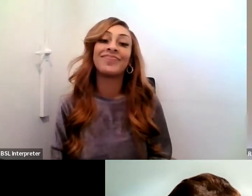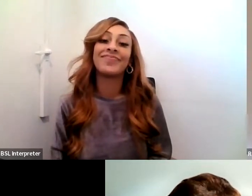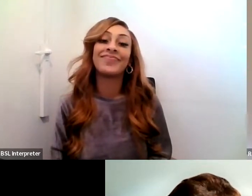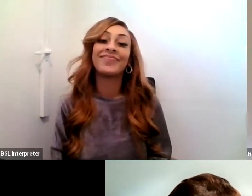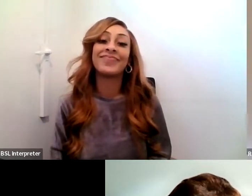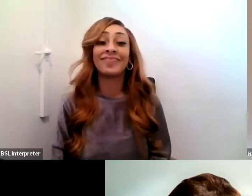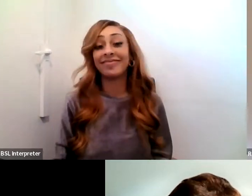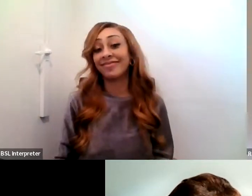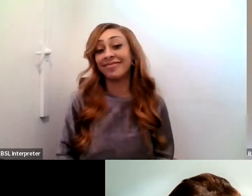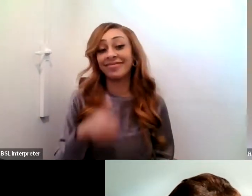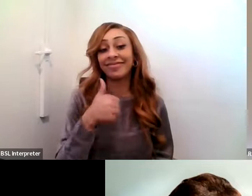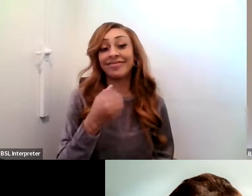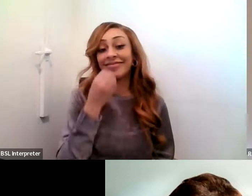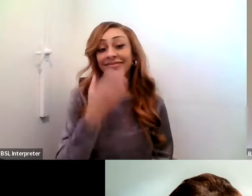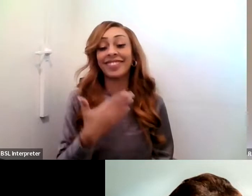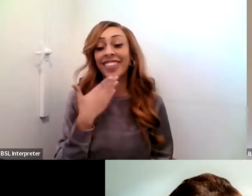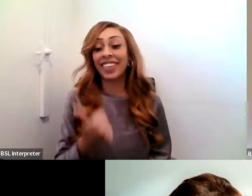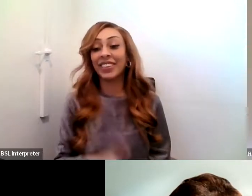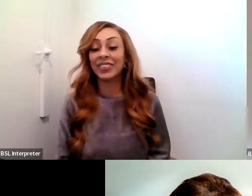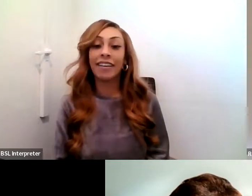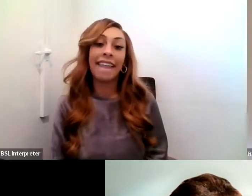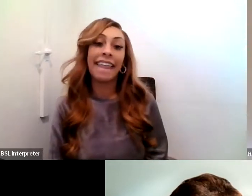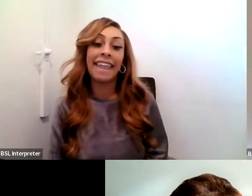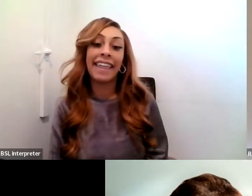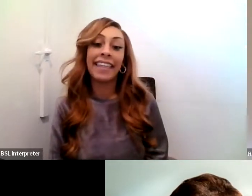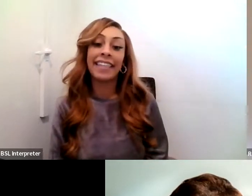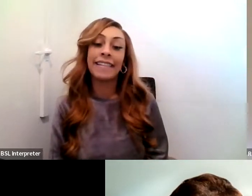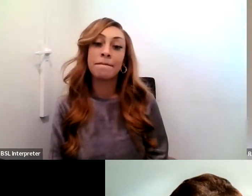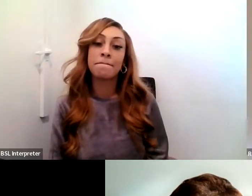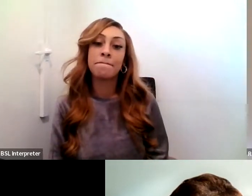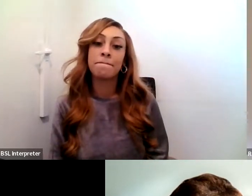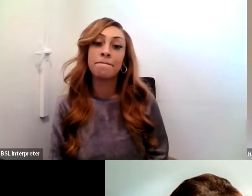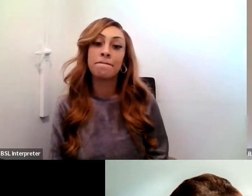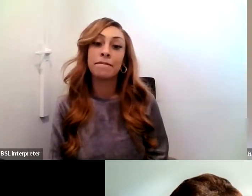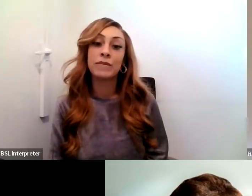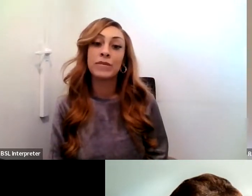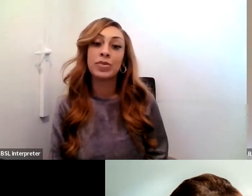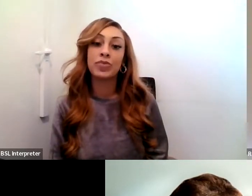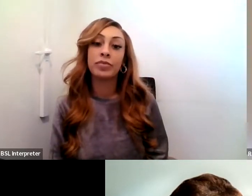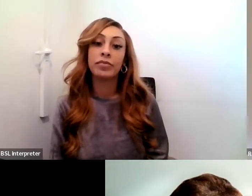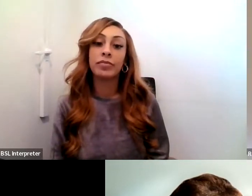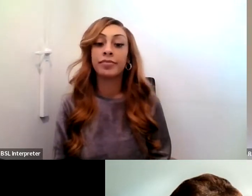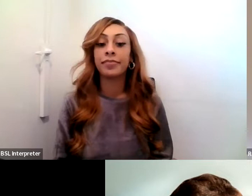That's fantastic, thank you very much, Jamie. We've just got a couple of minutes before the screen break,